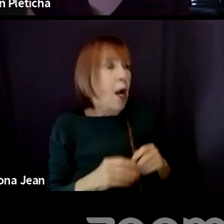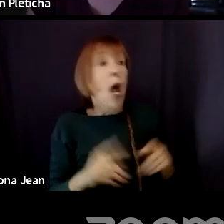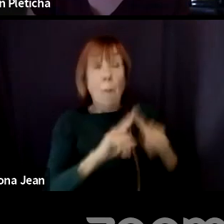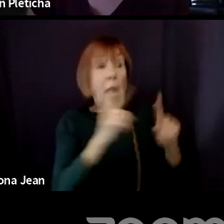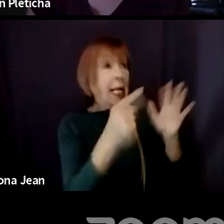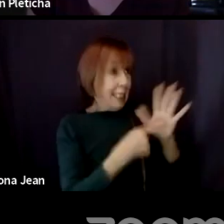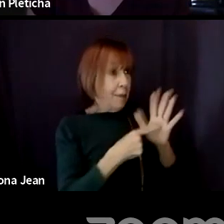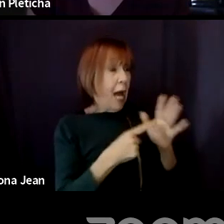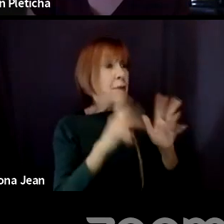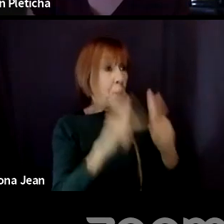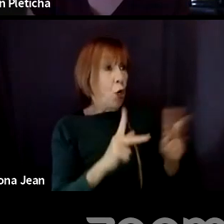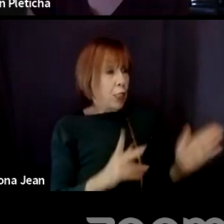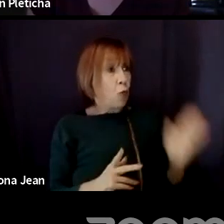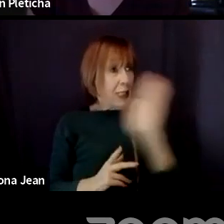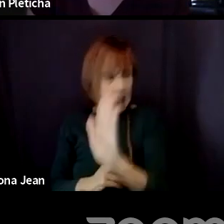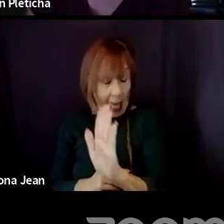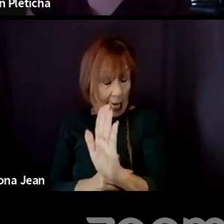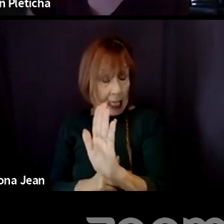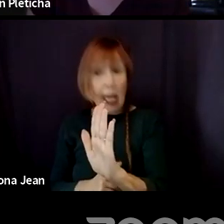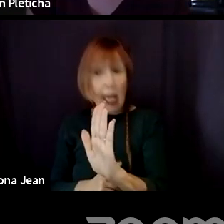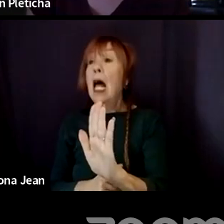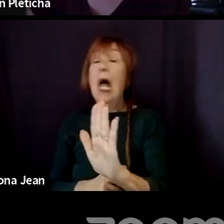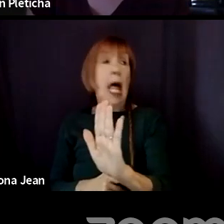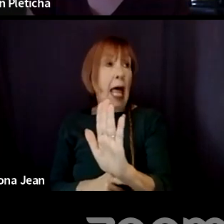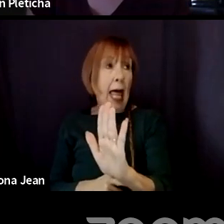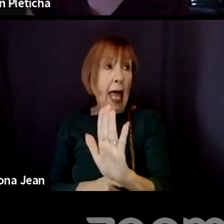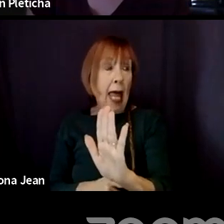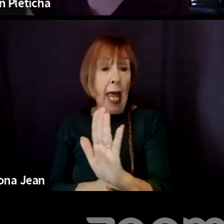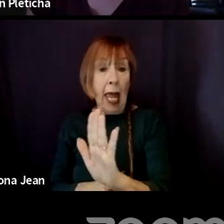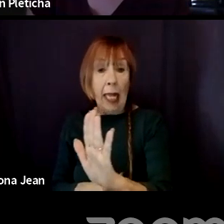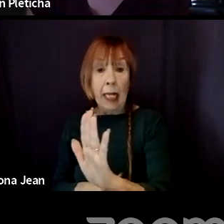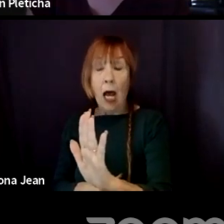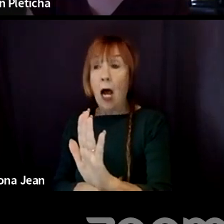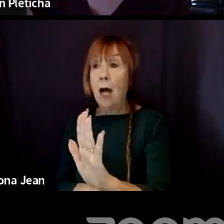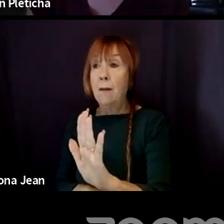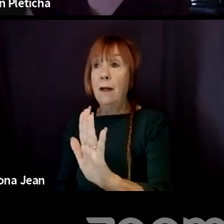yeah, I'm about to send this to the producer, my deadline is tomorrow.